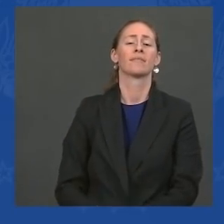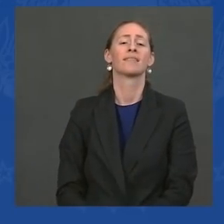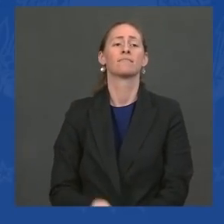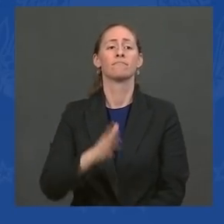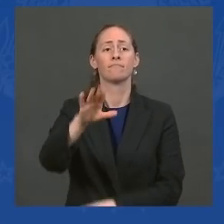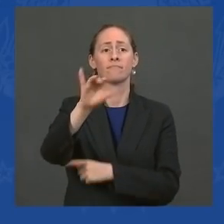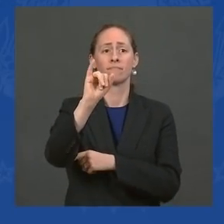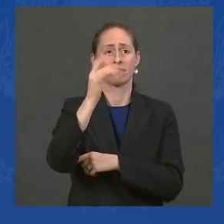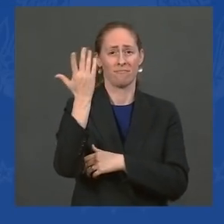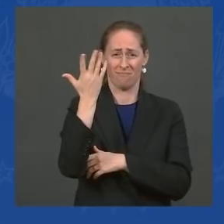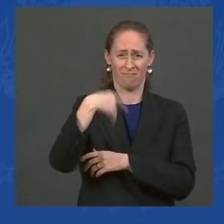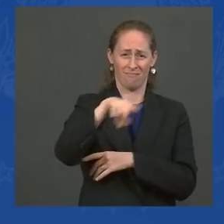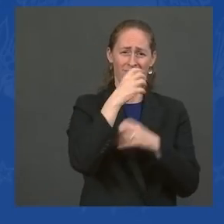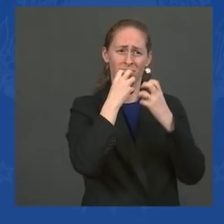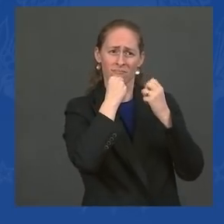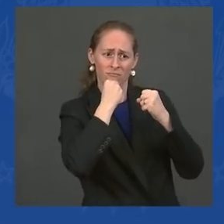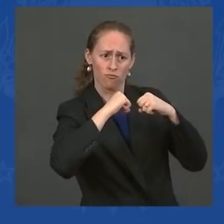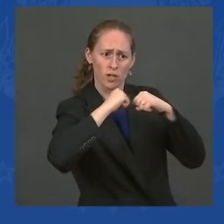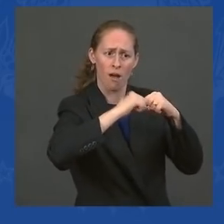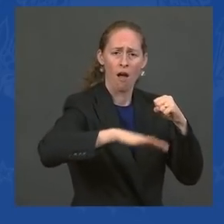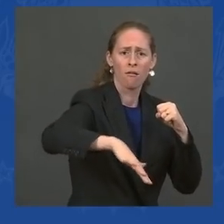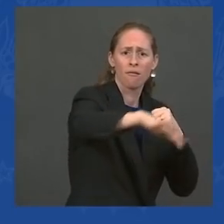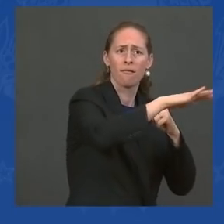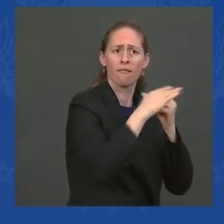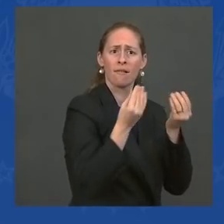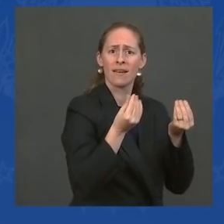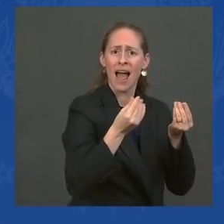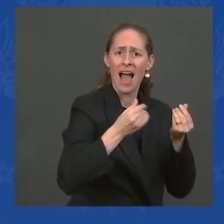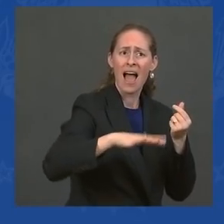it is to be protected for all time, for all people.